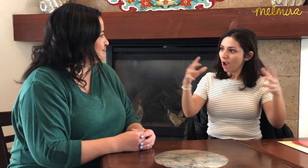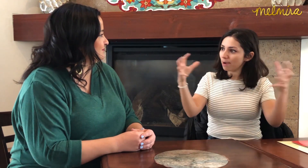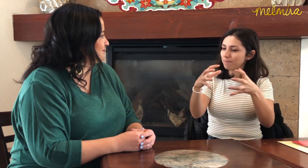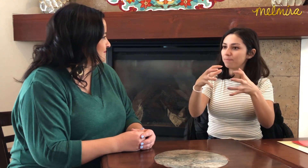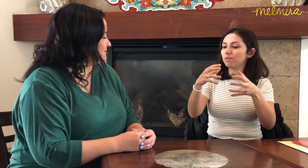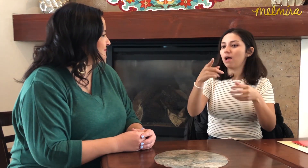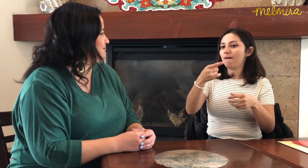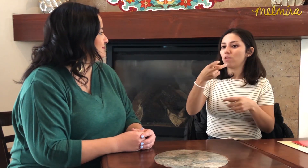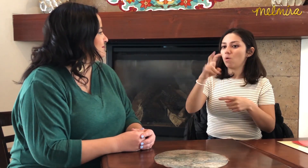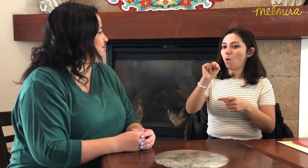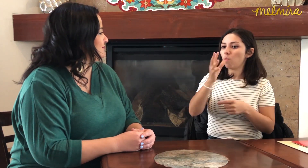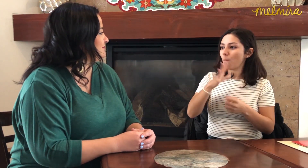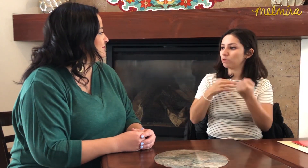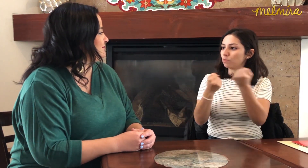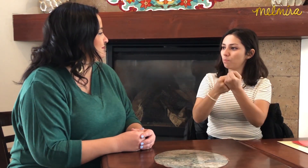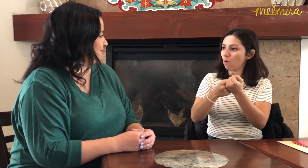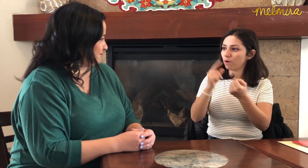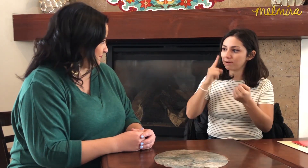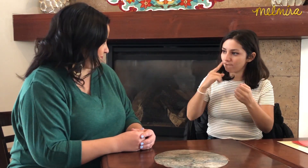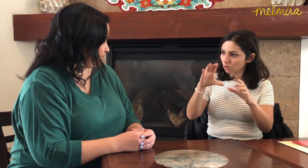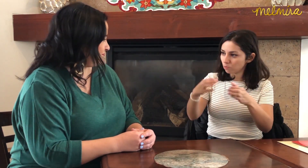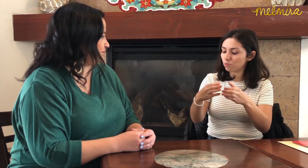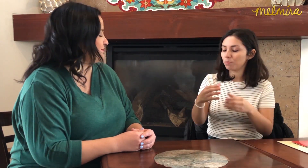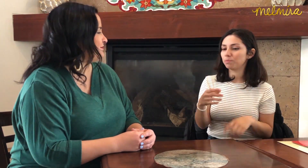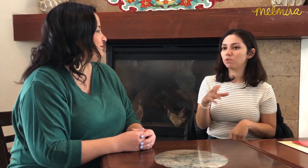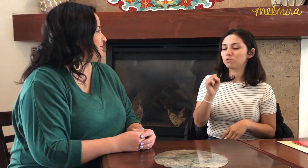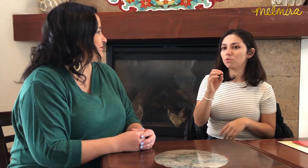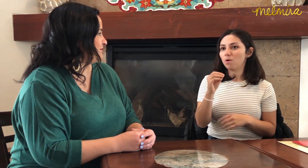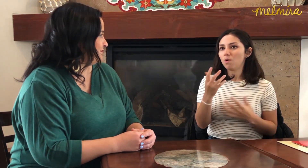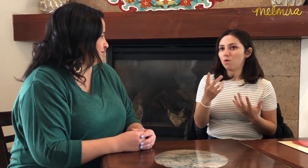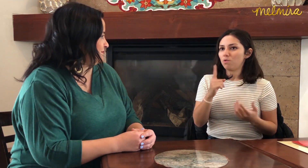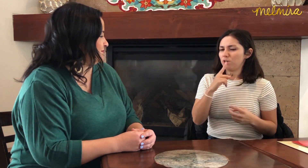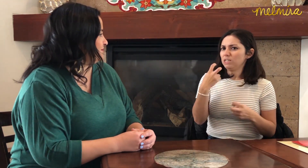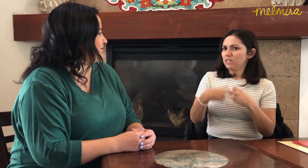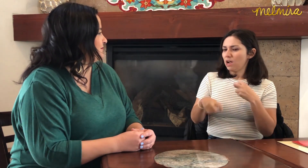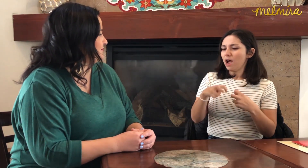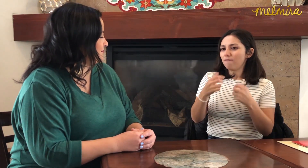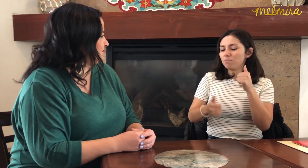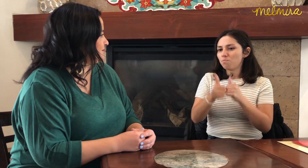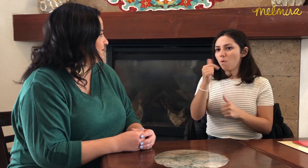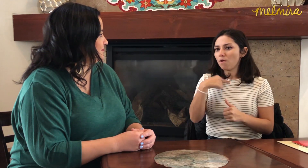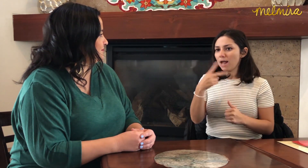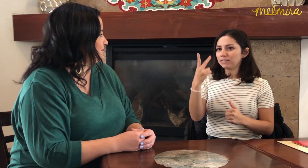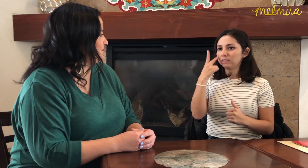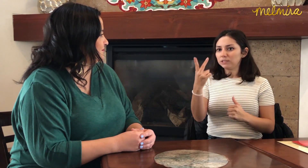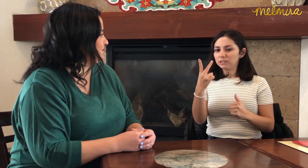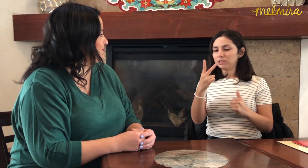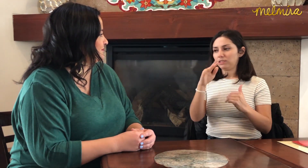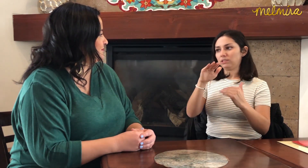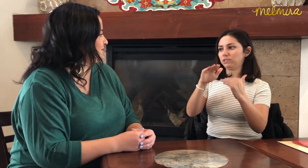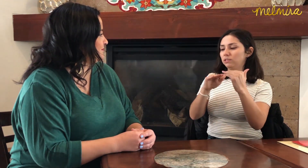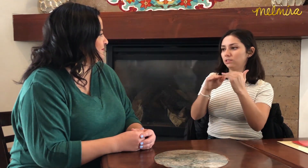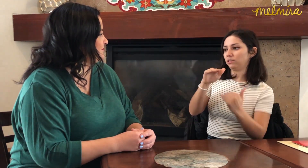They try to gather on this issue. They do have their own Deaf women support group. So it's really tough, in most cases I see inequality between